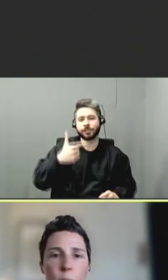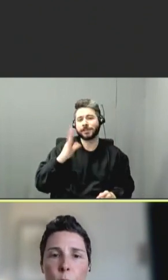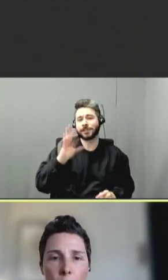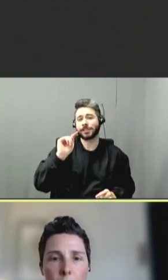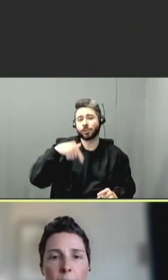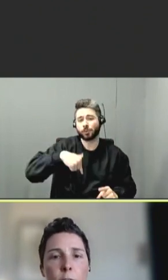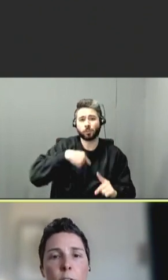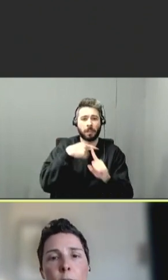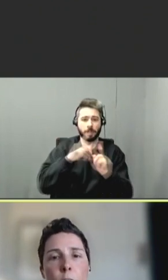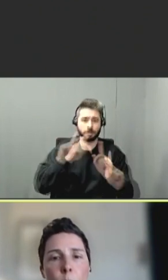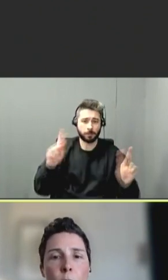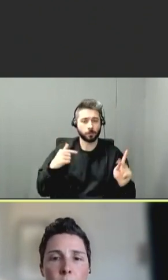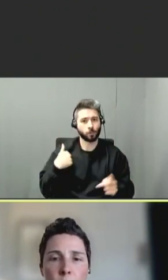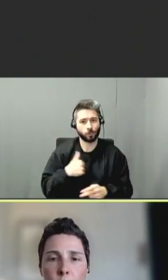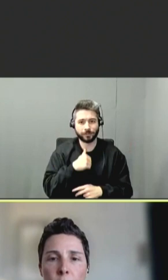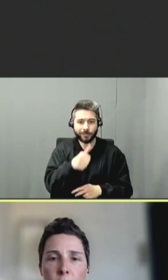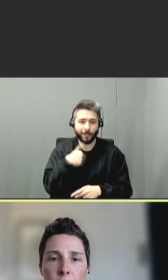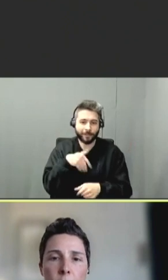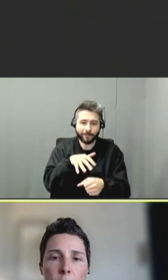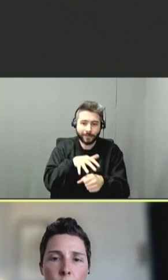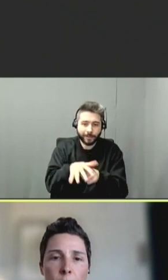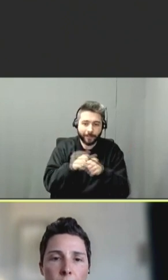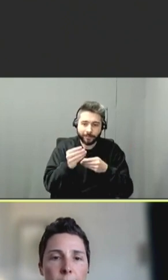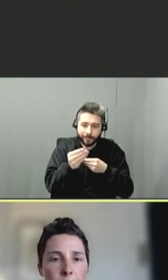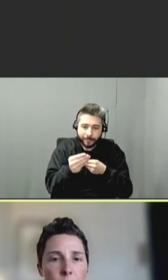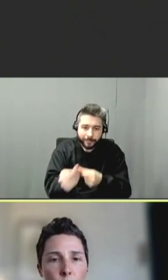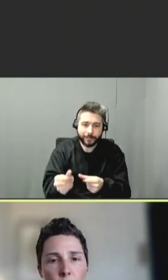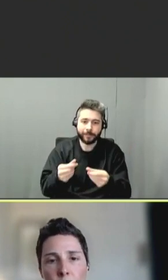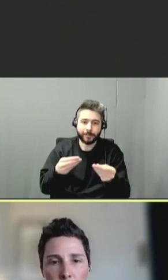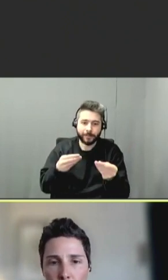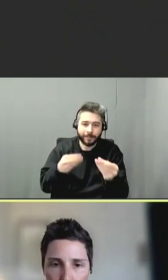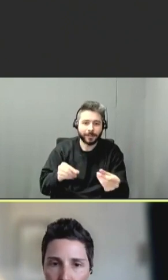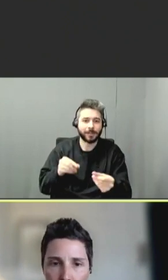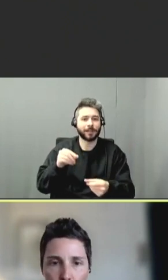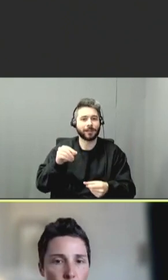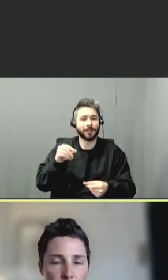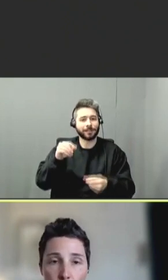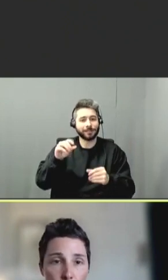simply do not have enough comprehensive and disaggregated data regarding LGBTQ+ community